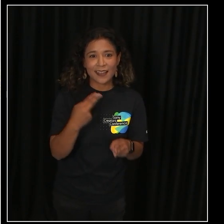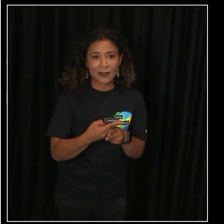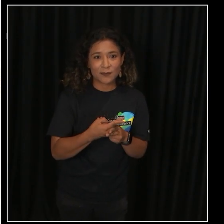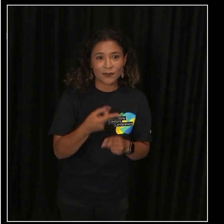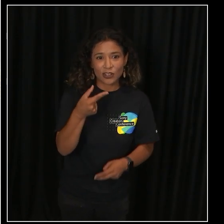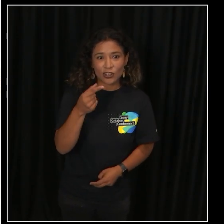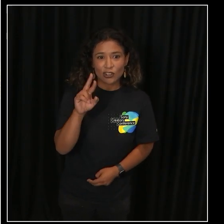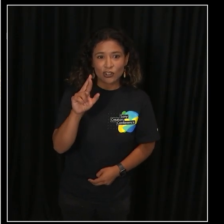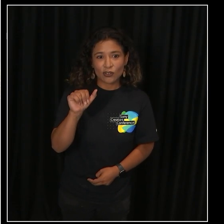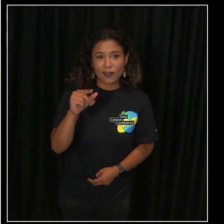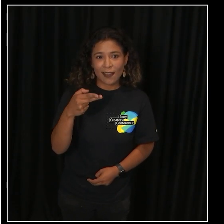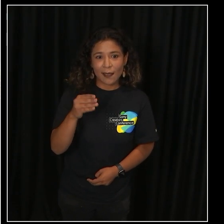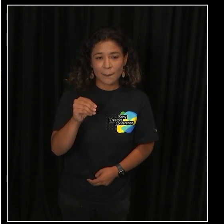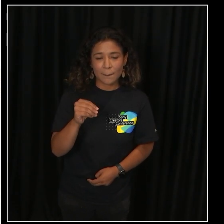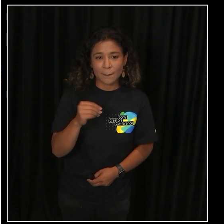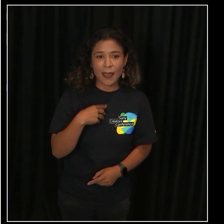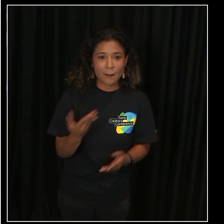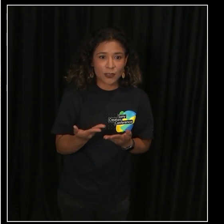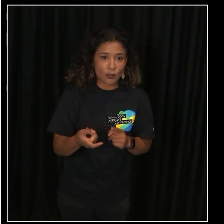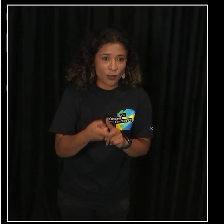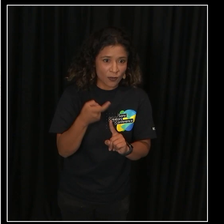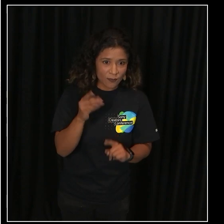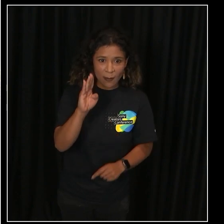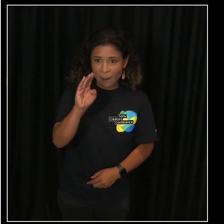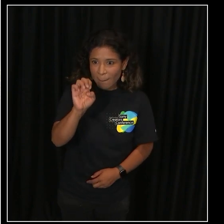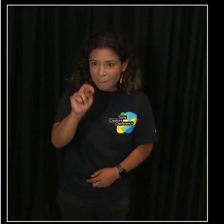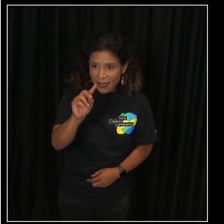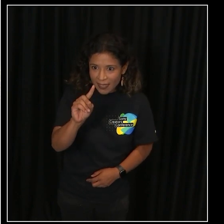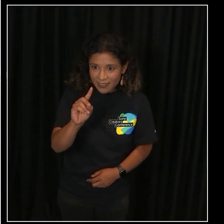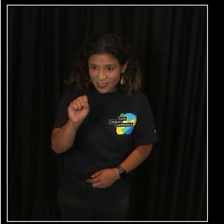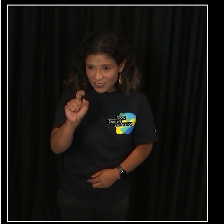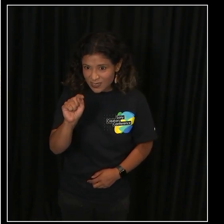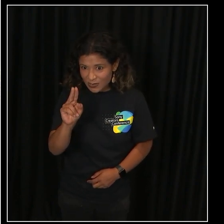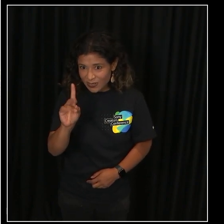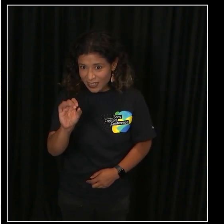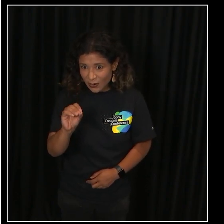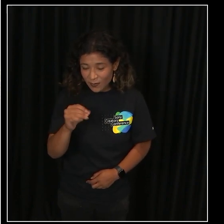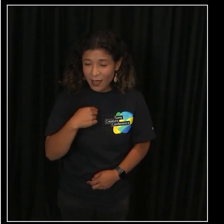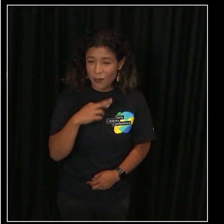I'm here from Bend Studio and I am an R&D engineer,